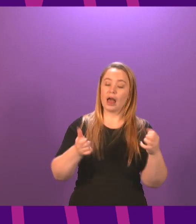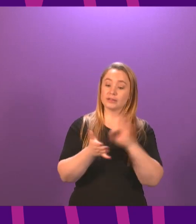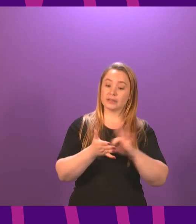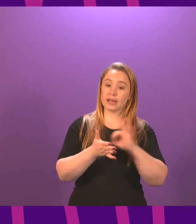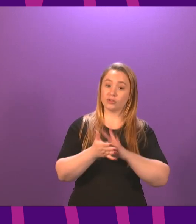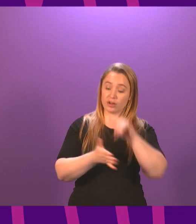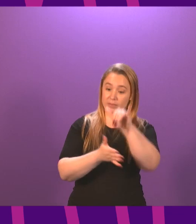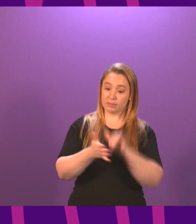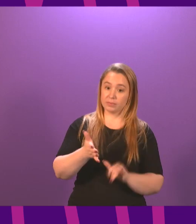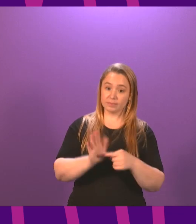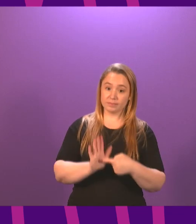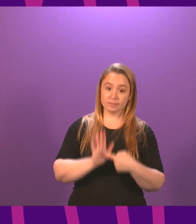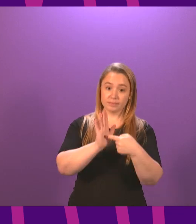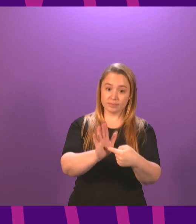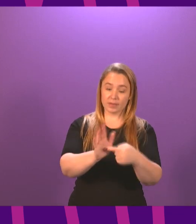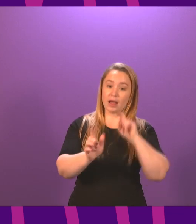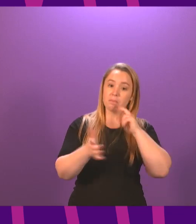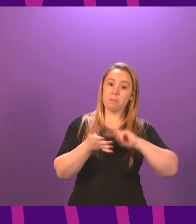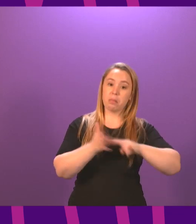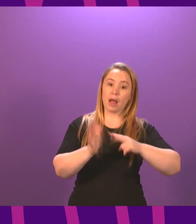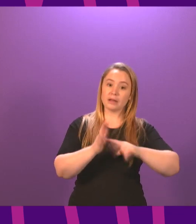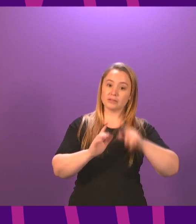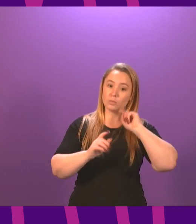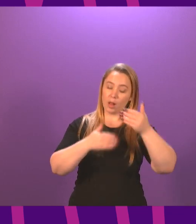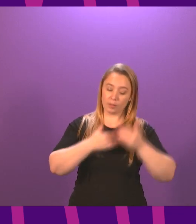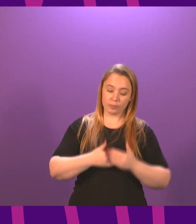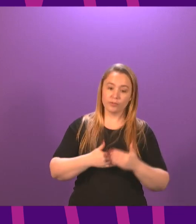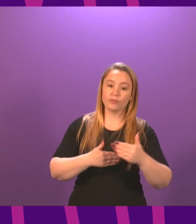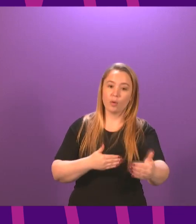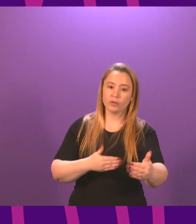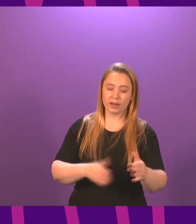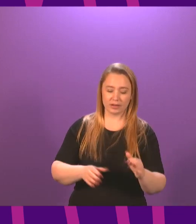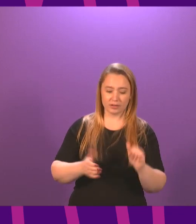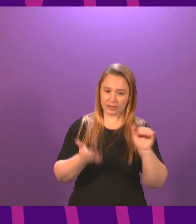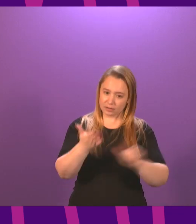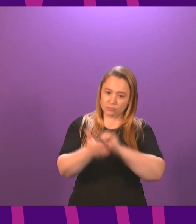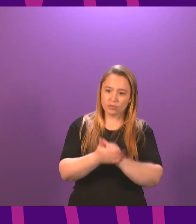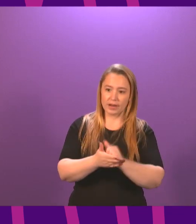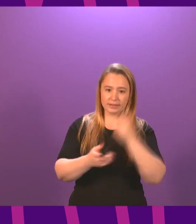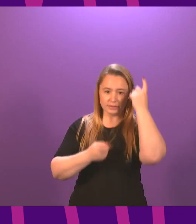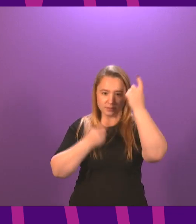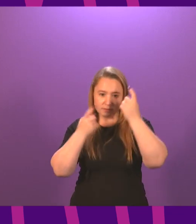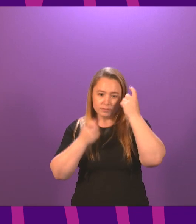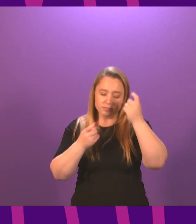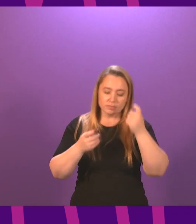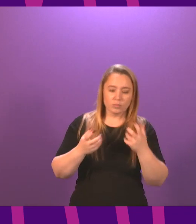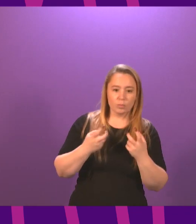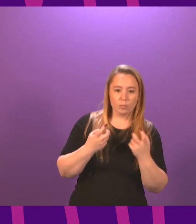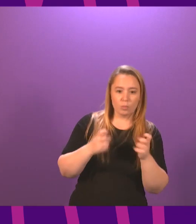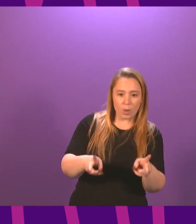for that, and we will take them forward in a proper and considered way. It is because